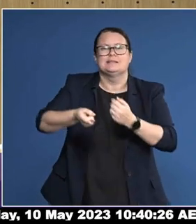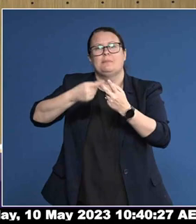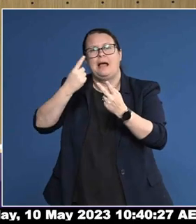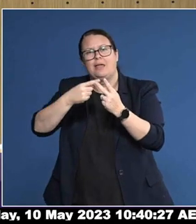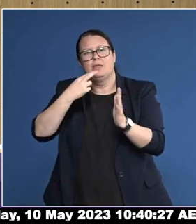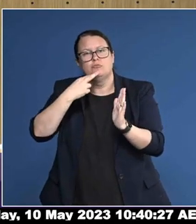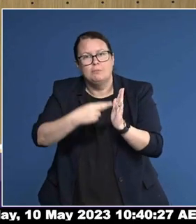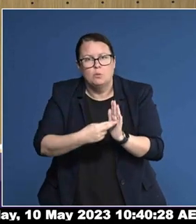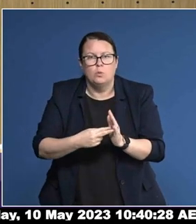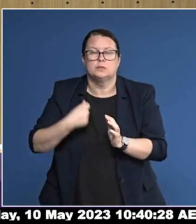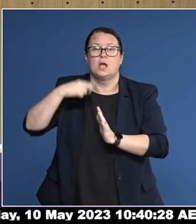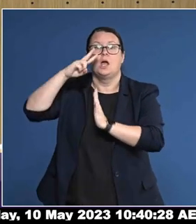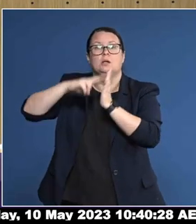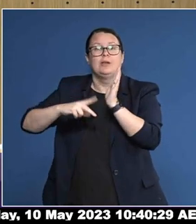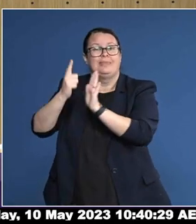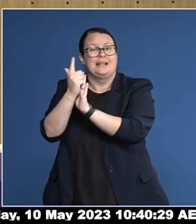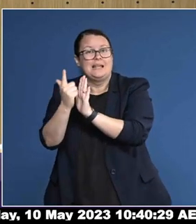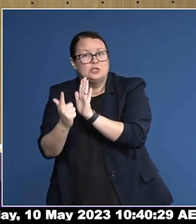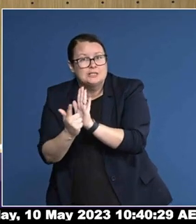legislation, fact sheets, guidance materials.